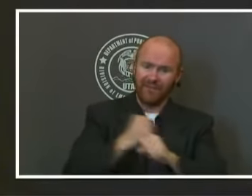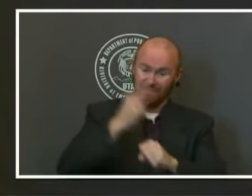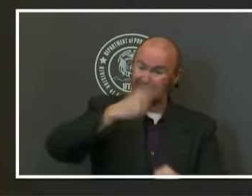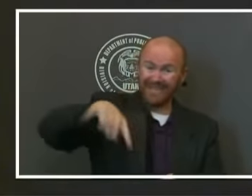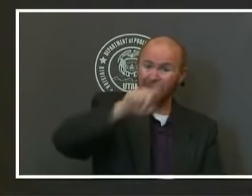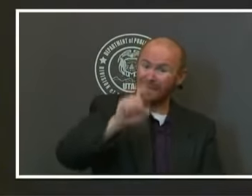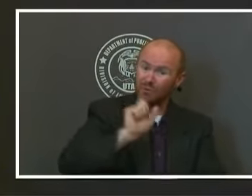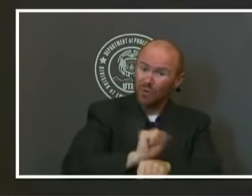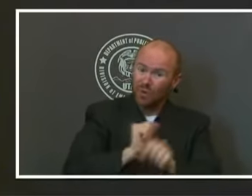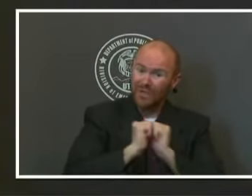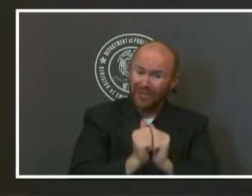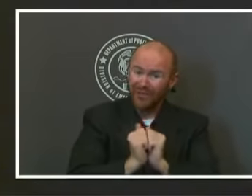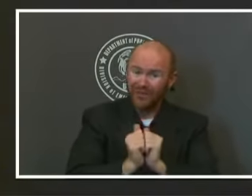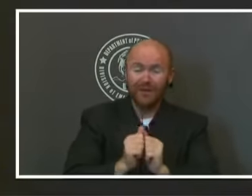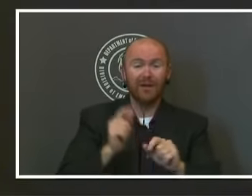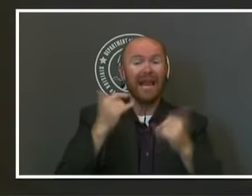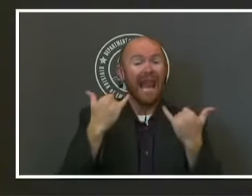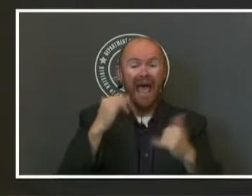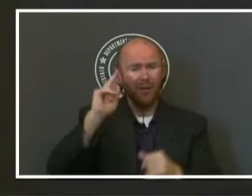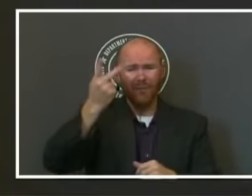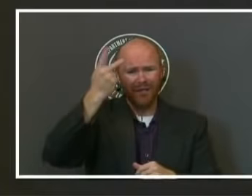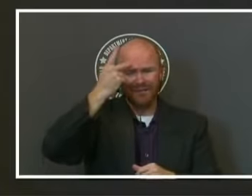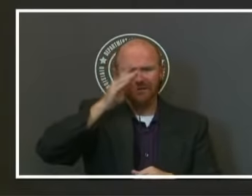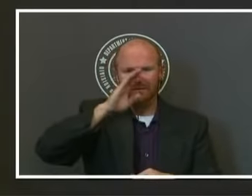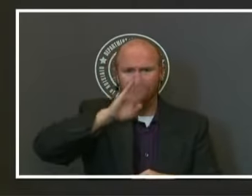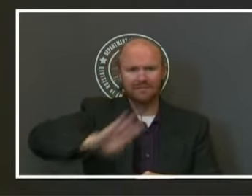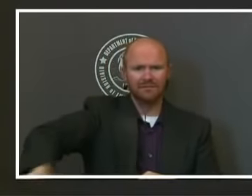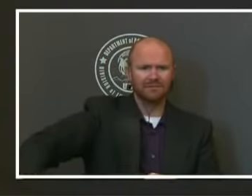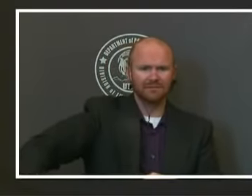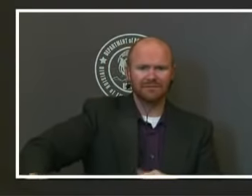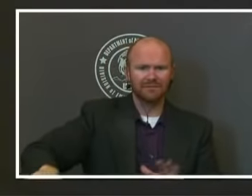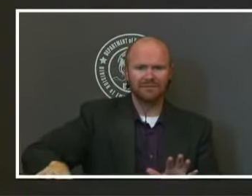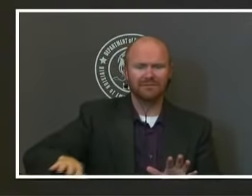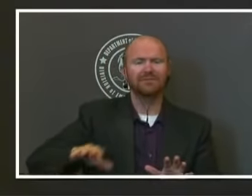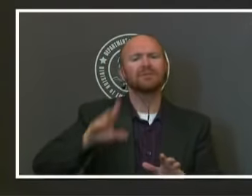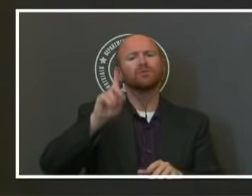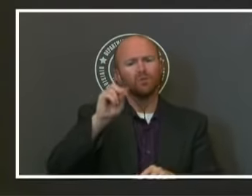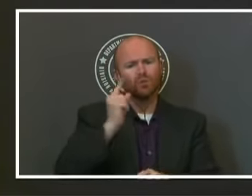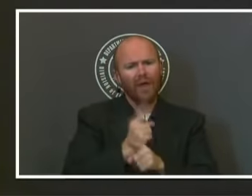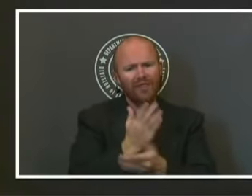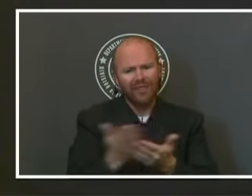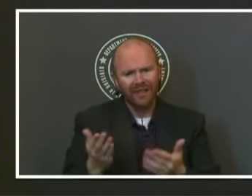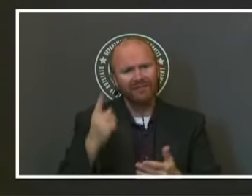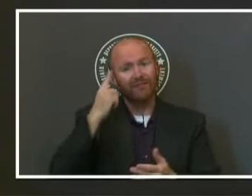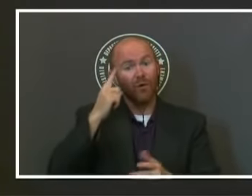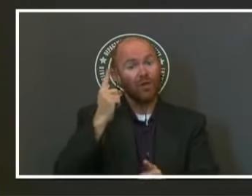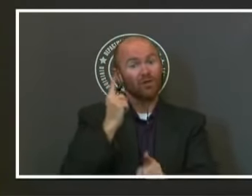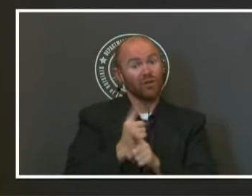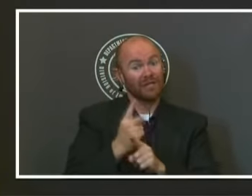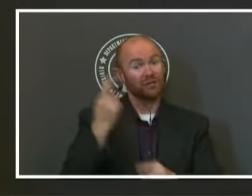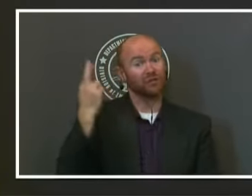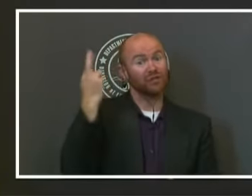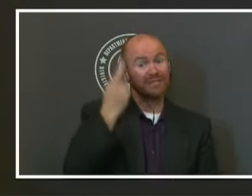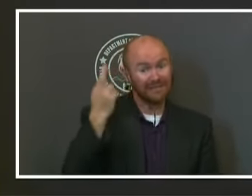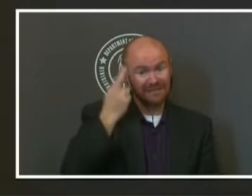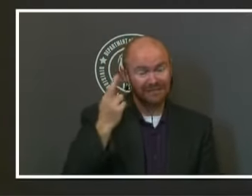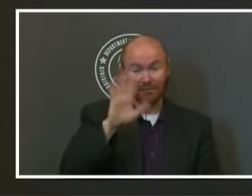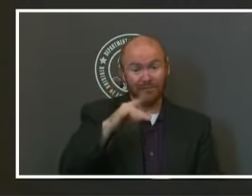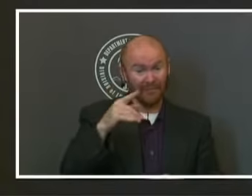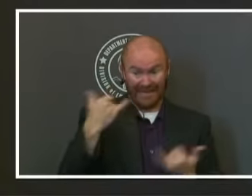setting aside politics and doing the right thing for the right reasons and we're compelled by